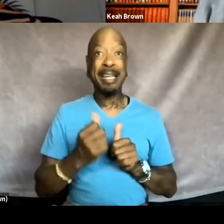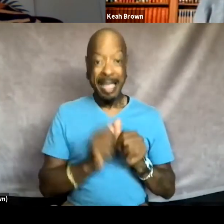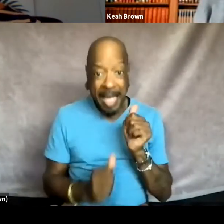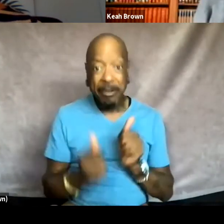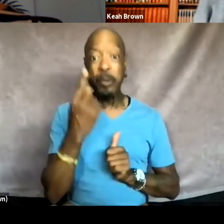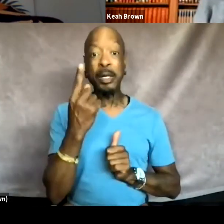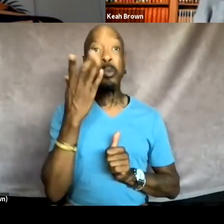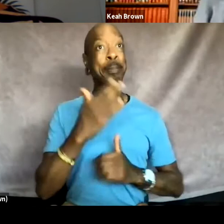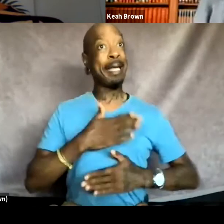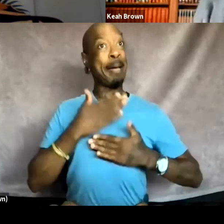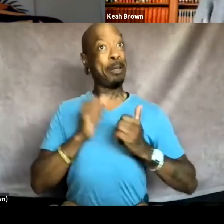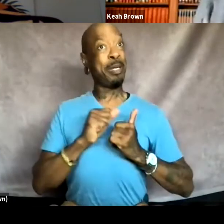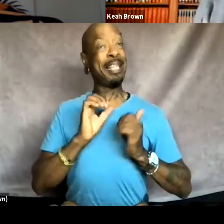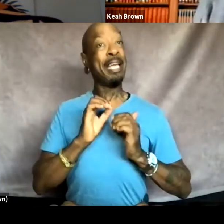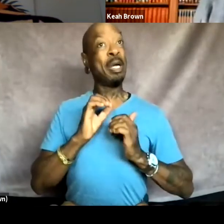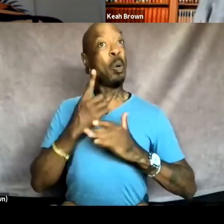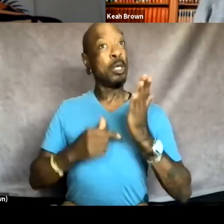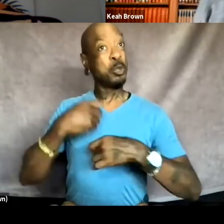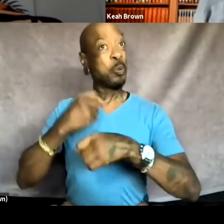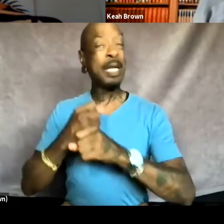the way the world works everybody's going to love it and.